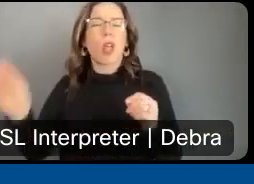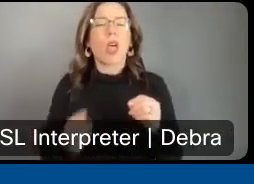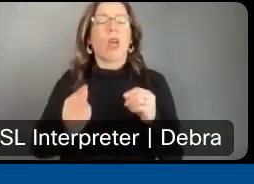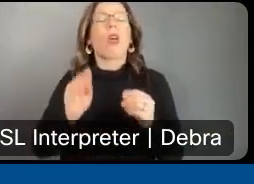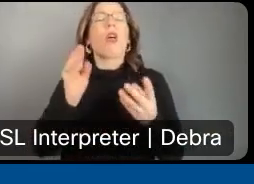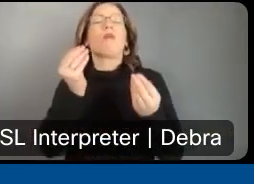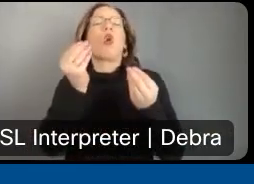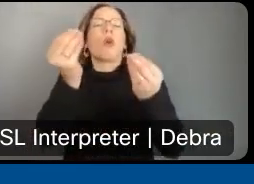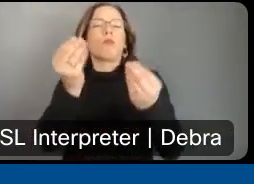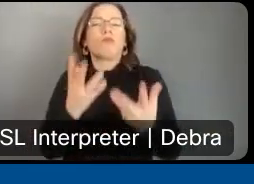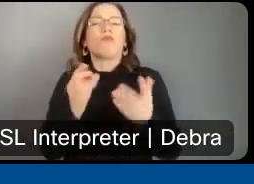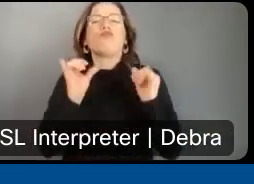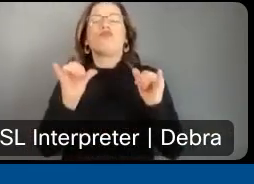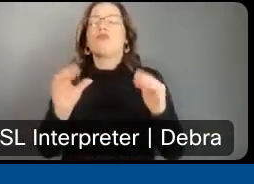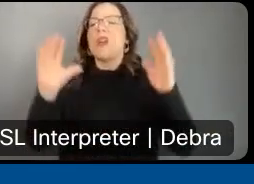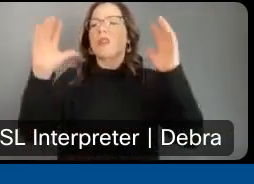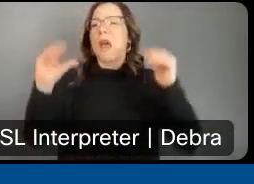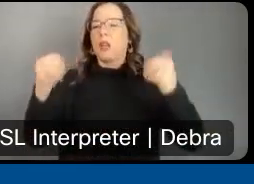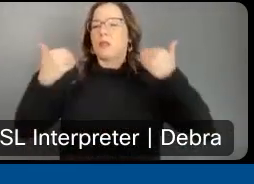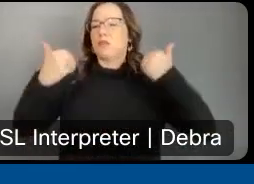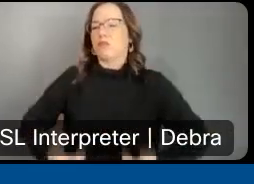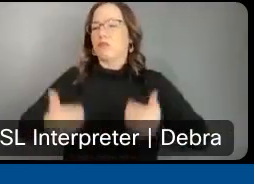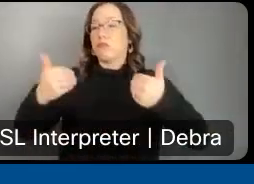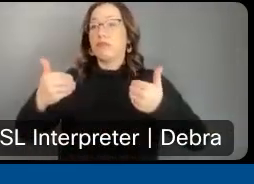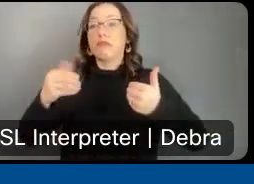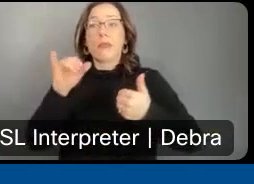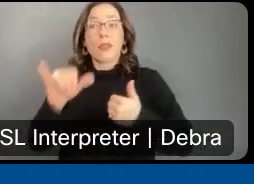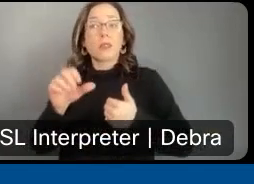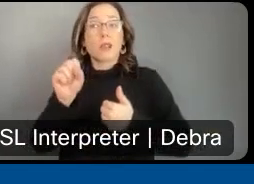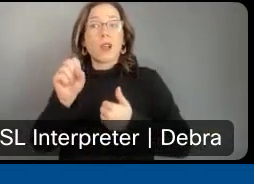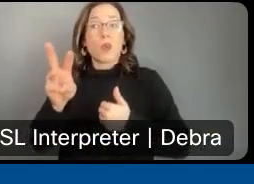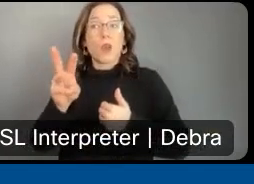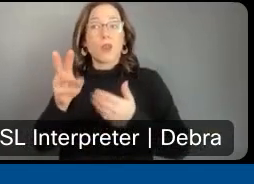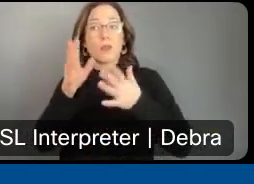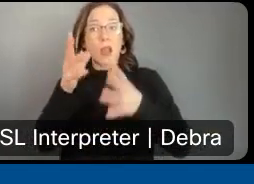What exactly is expected of me? That's what the software acquisition guide does.